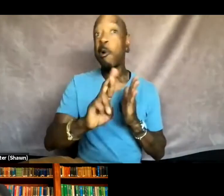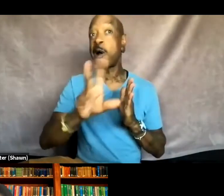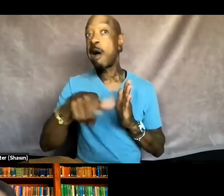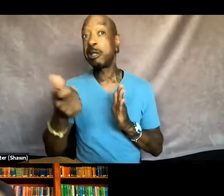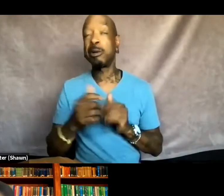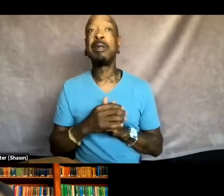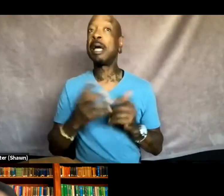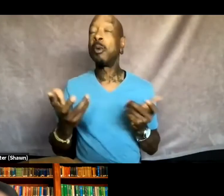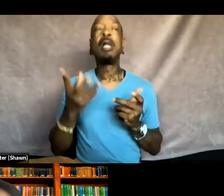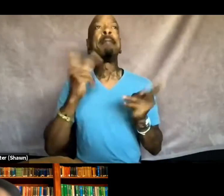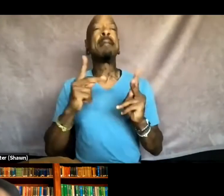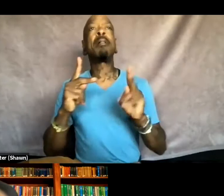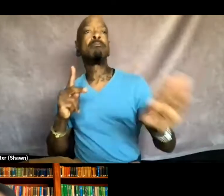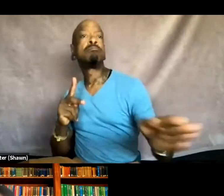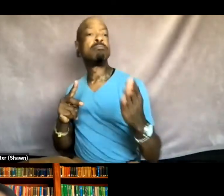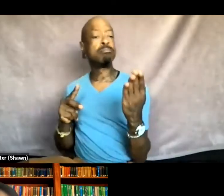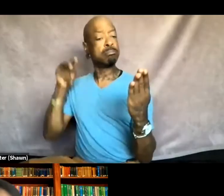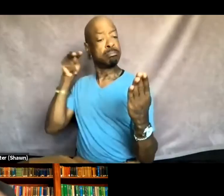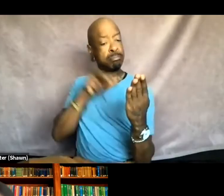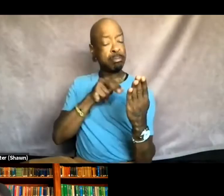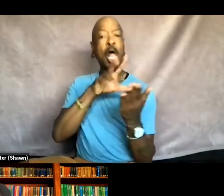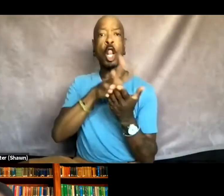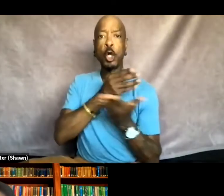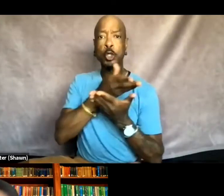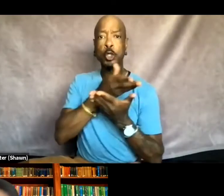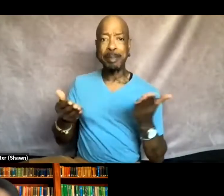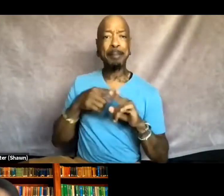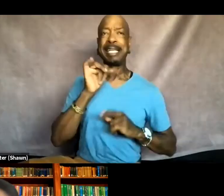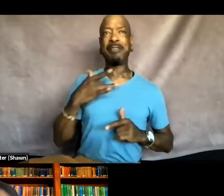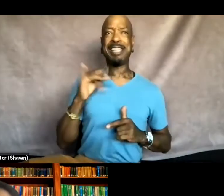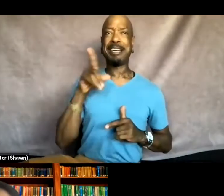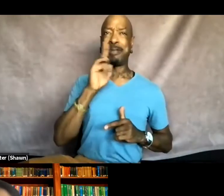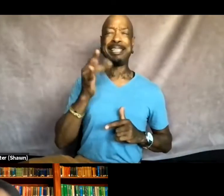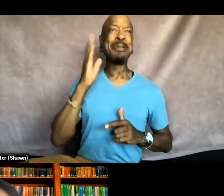to it and they learn something, but they don't feel like it's an after school special they feel like.